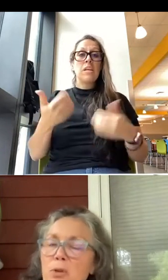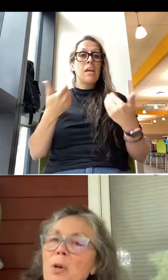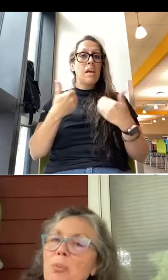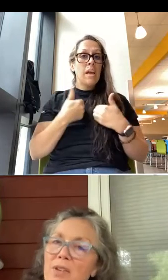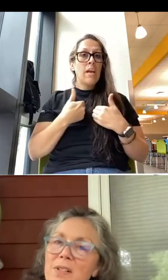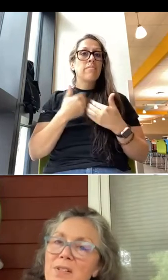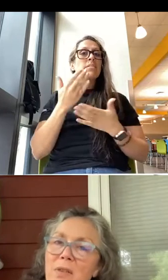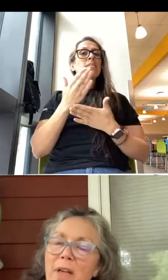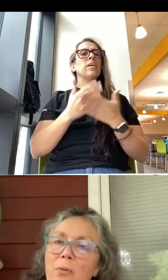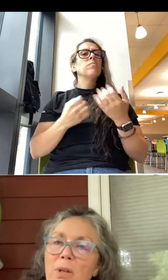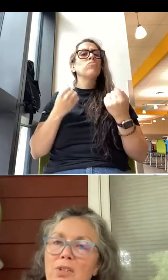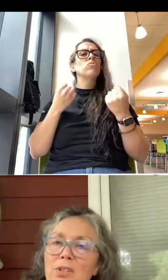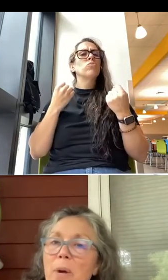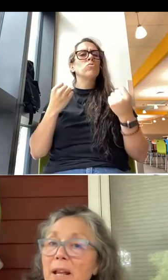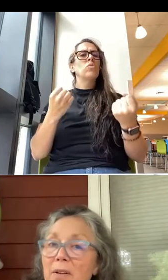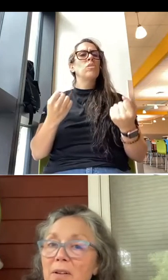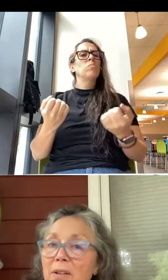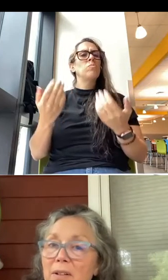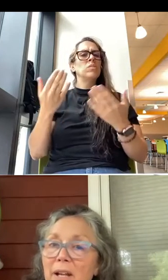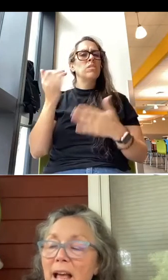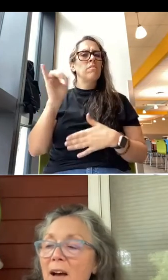strong a presence of that religion might not have.